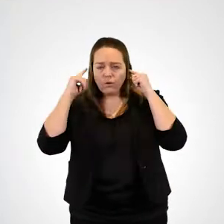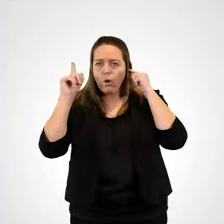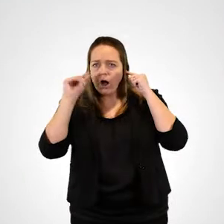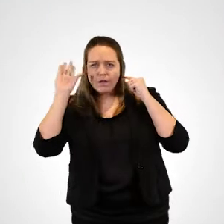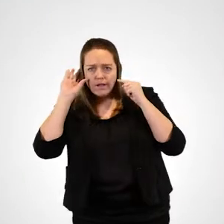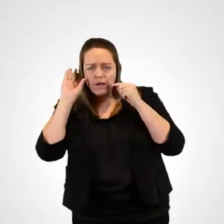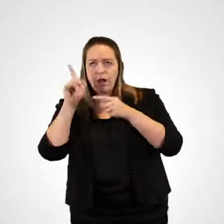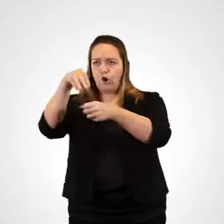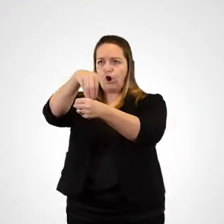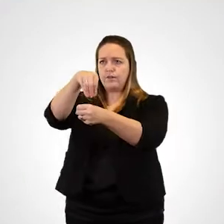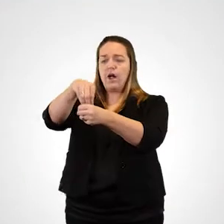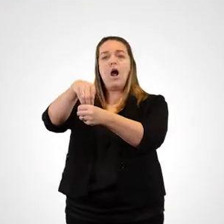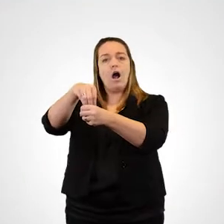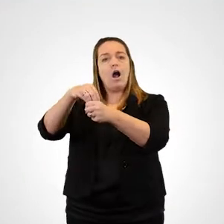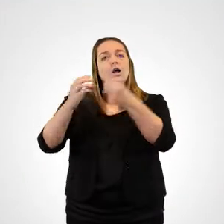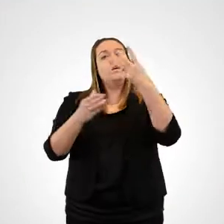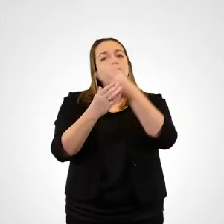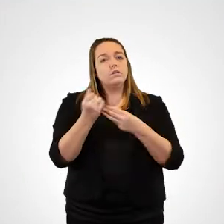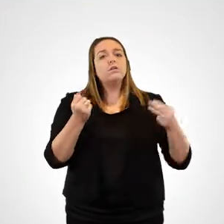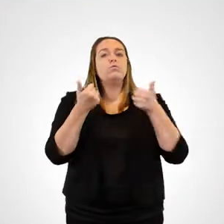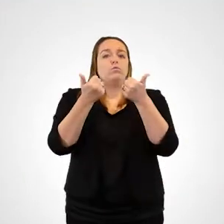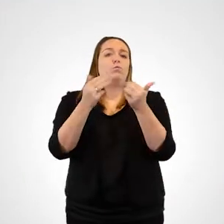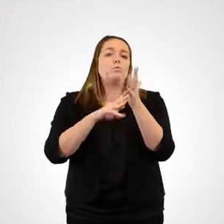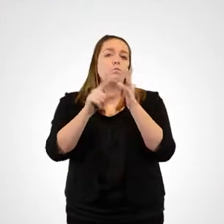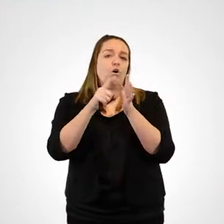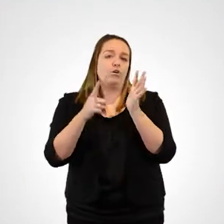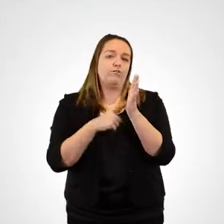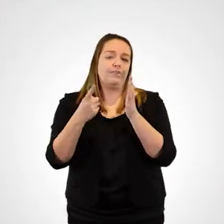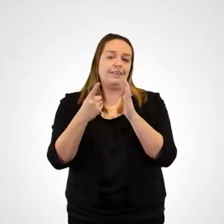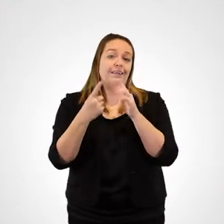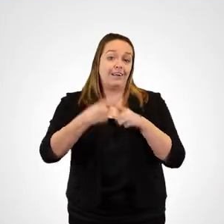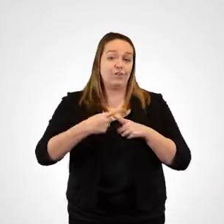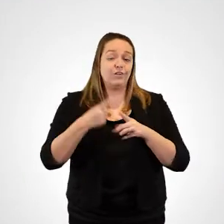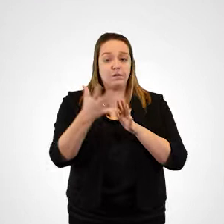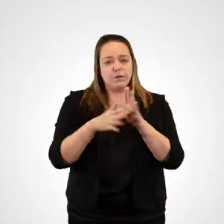it can provide quite a good model of English for a child to gain access.